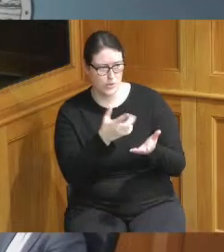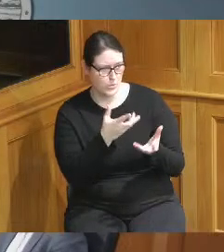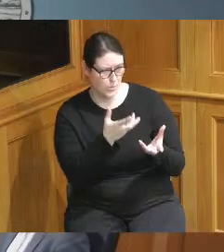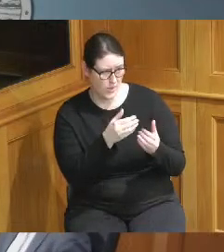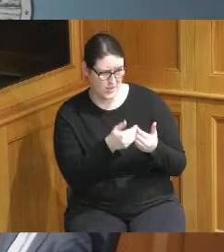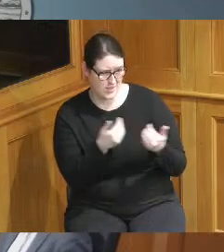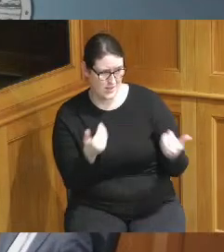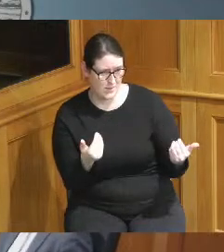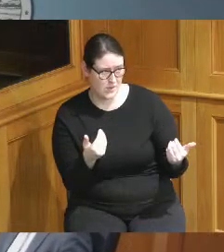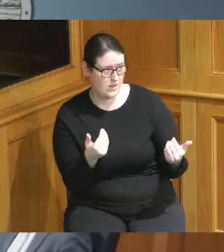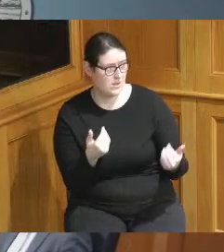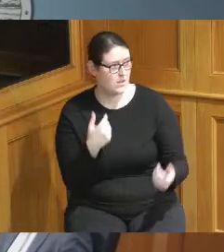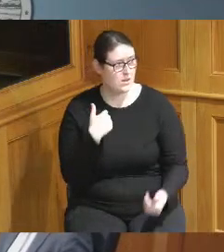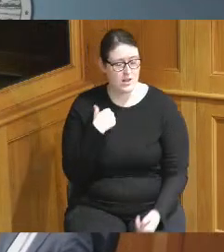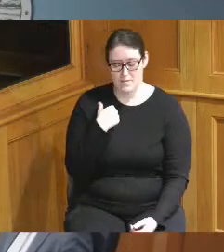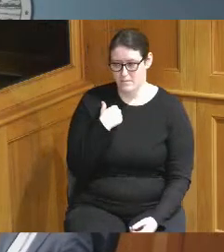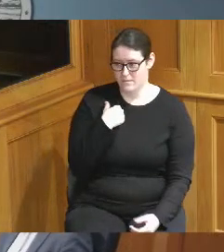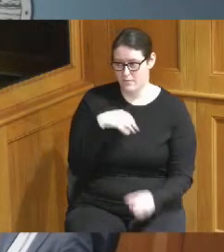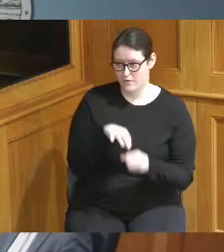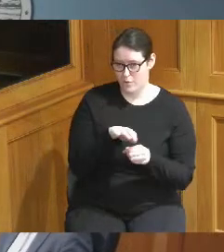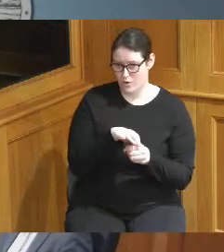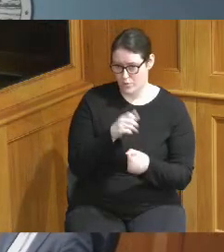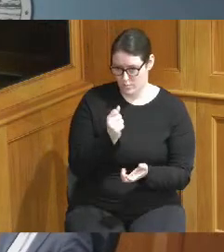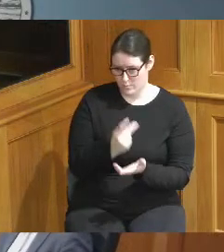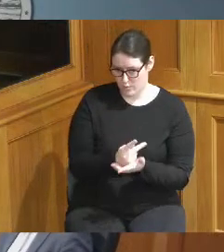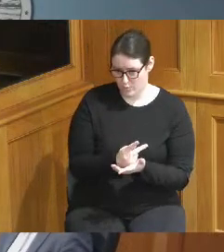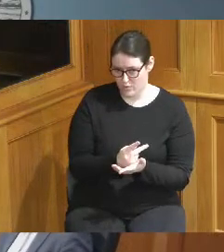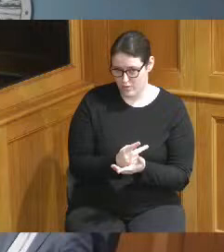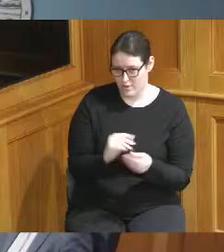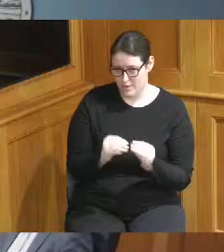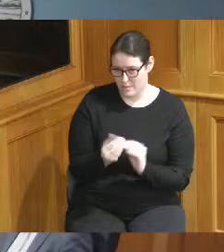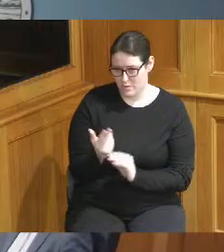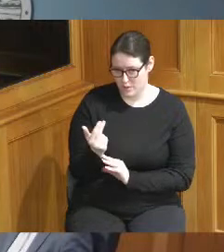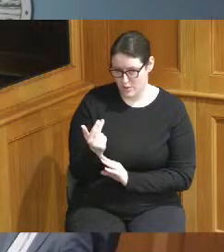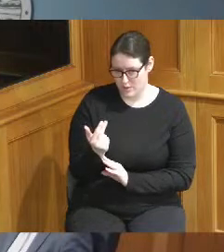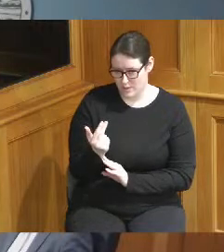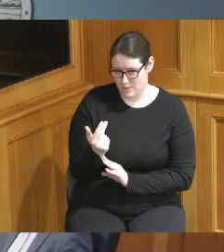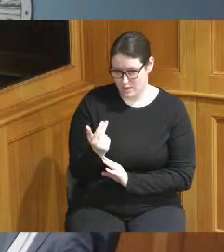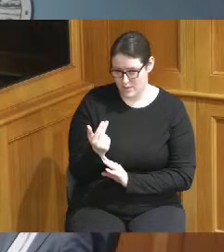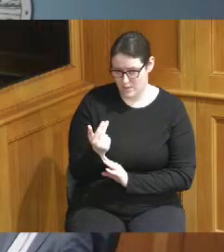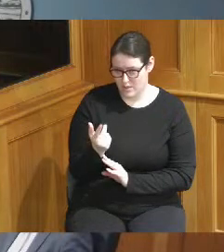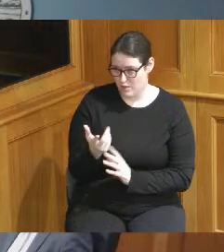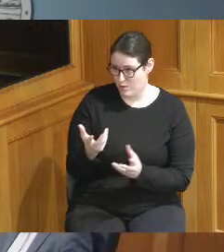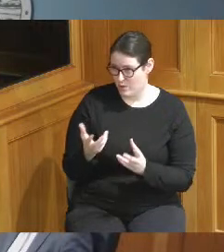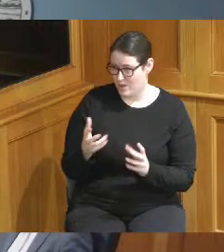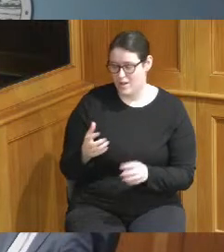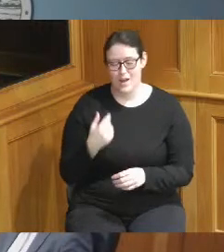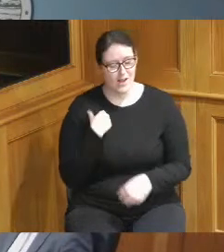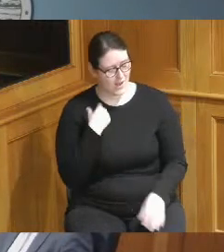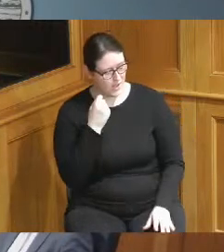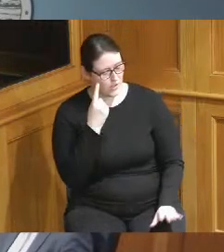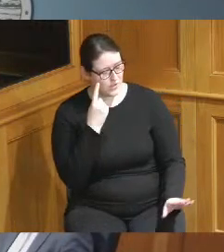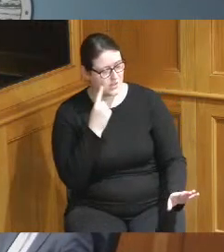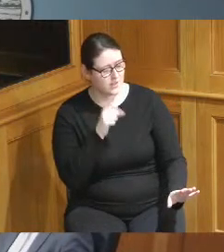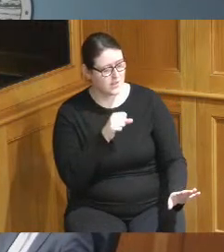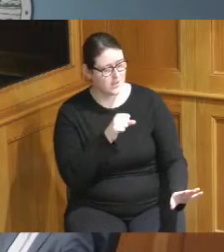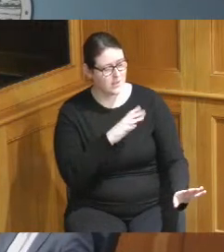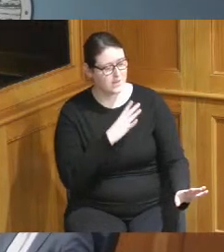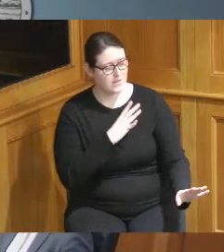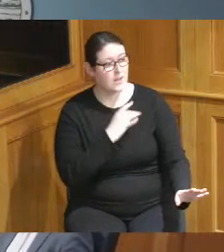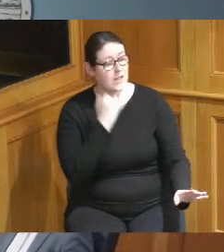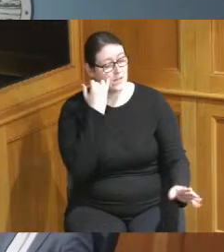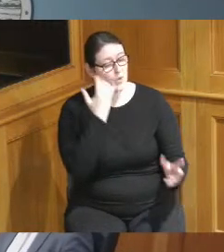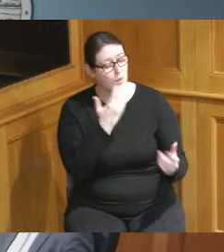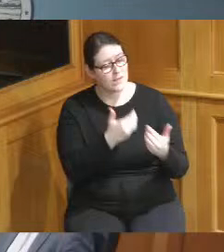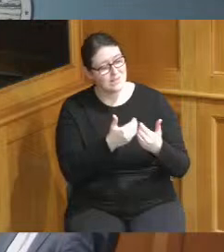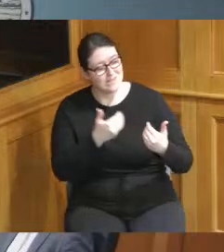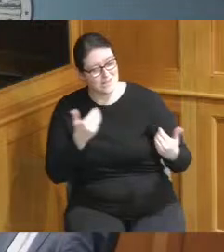plan so this will be for ;25 through ;28 so and this just so folks who are watching at home know